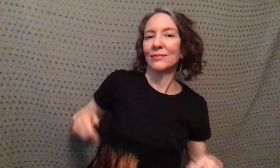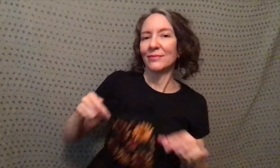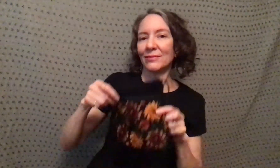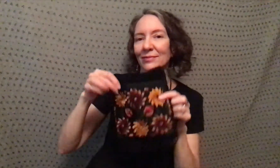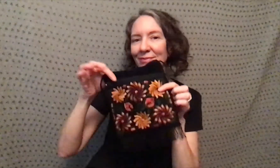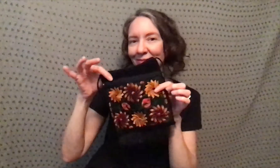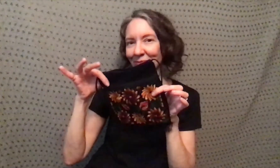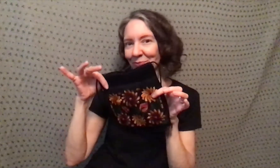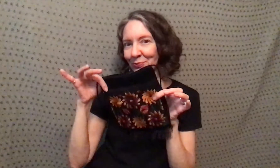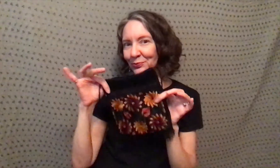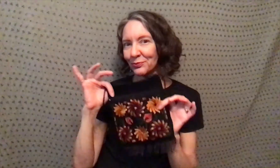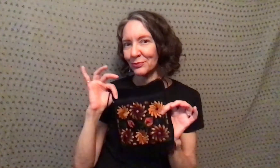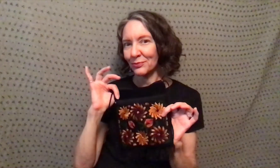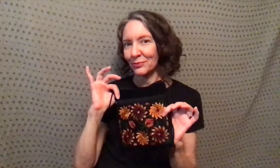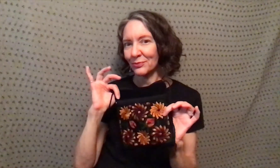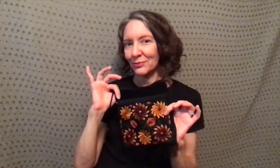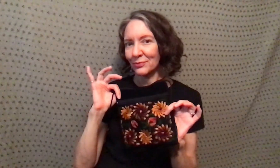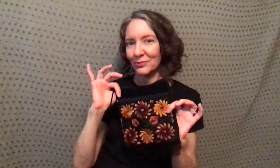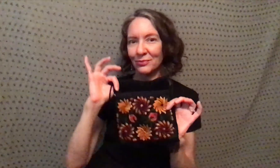strap.